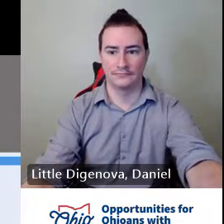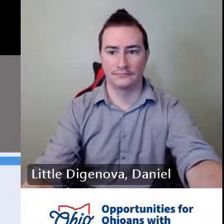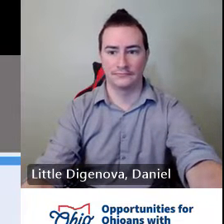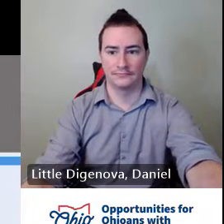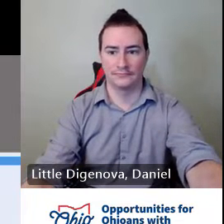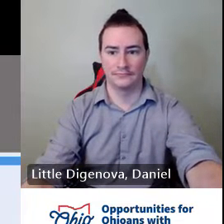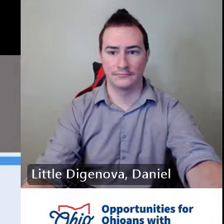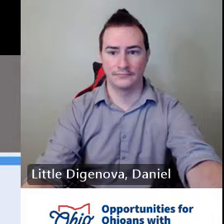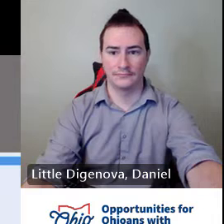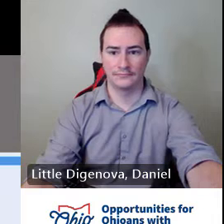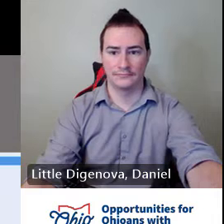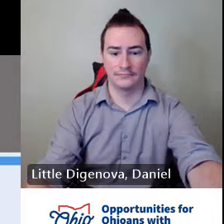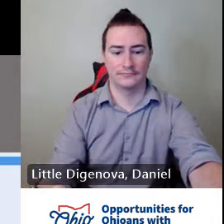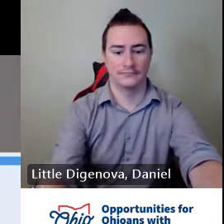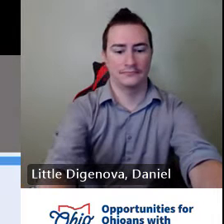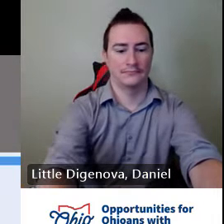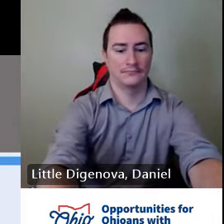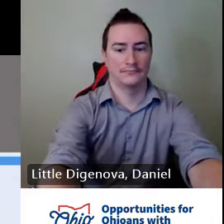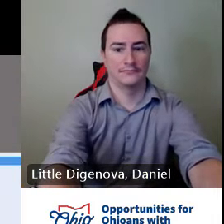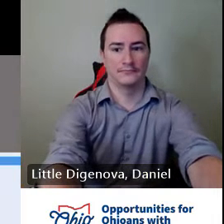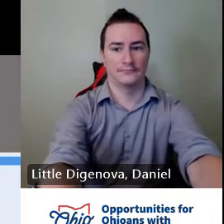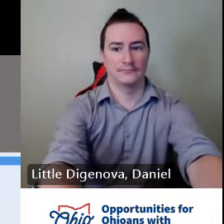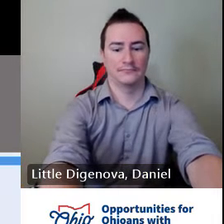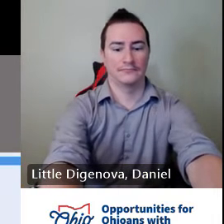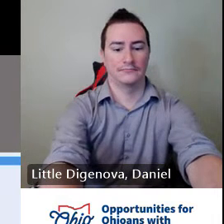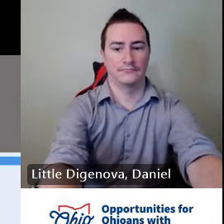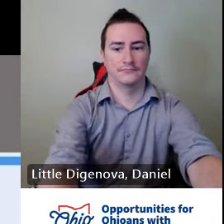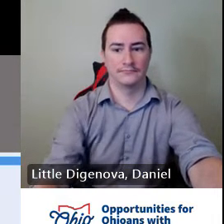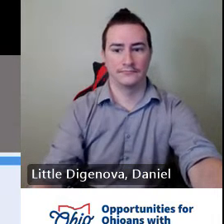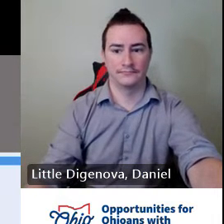We have all sorts of answers coming in, so we'll wait until